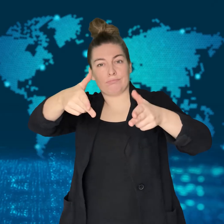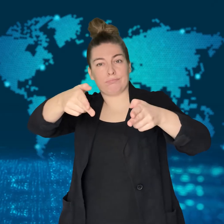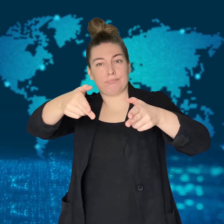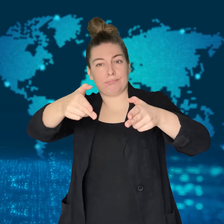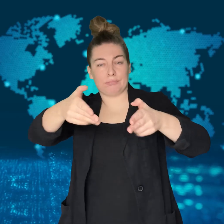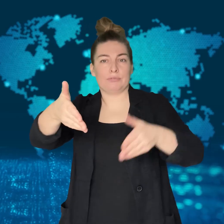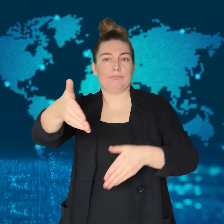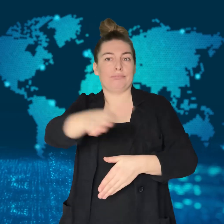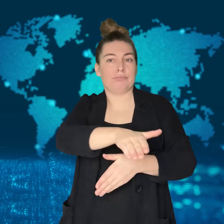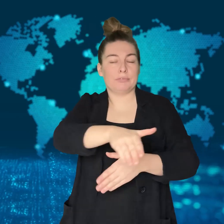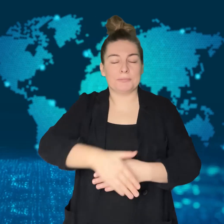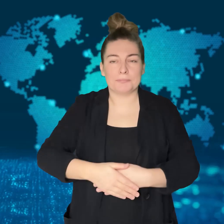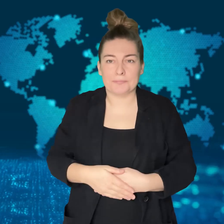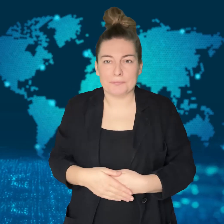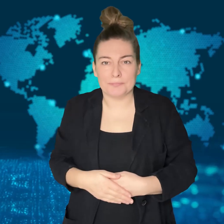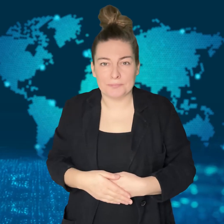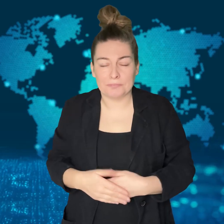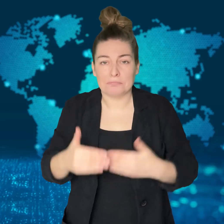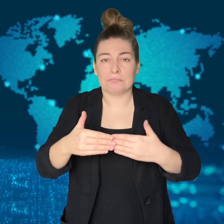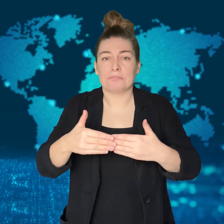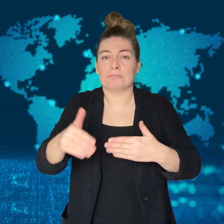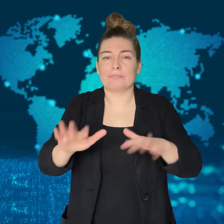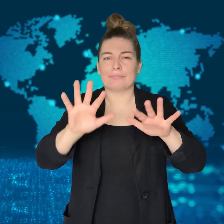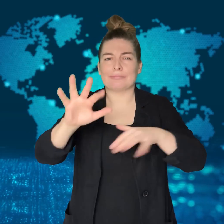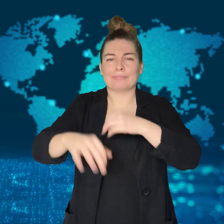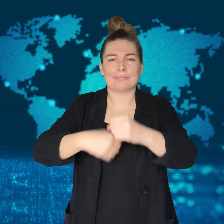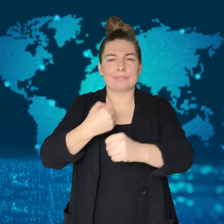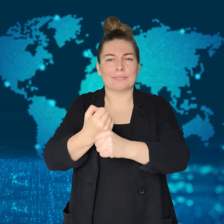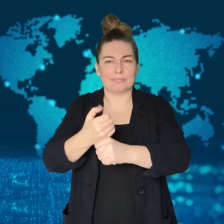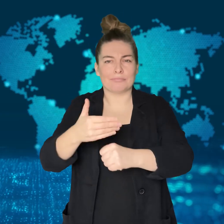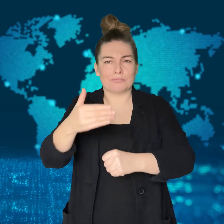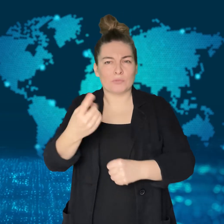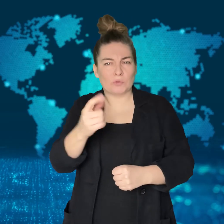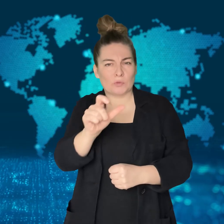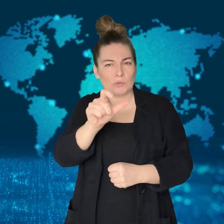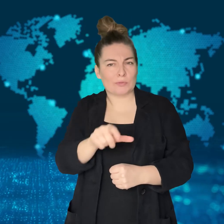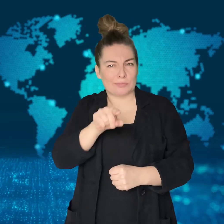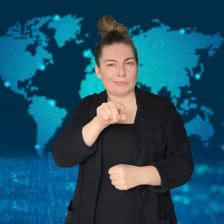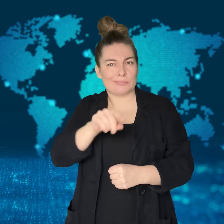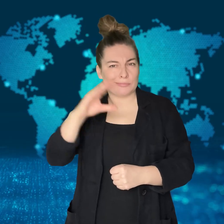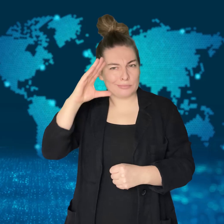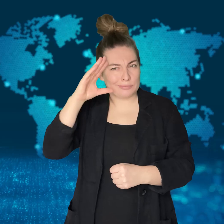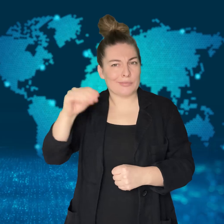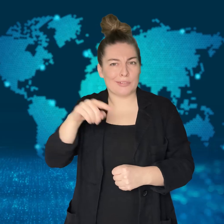were executed by a firing squad.